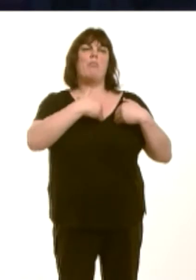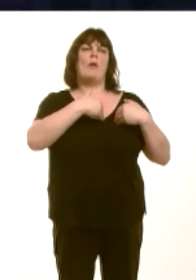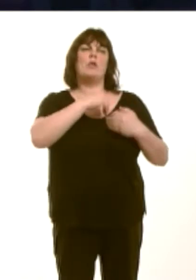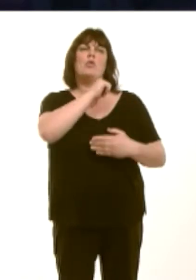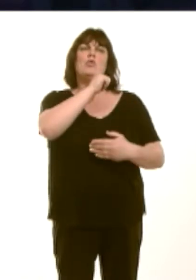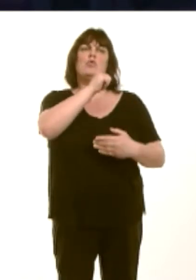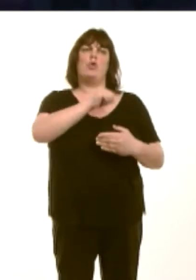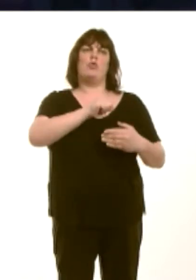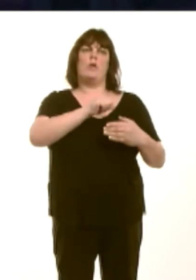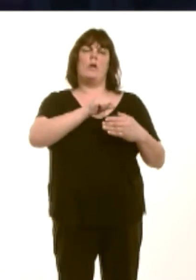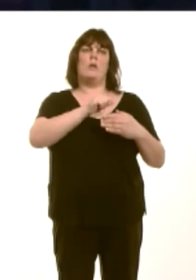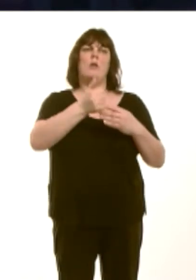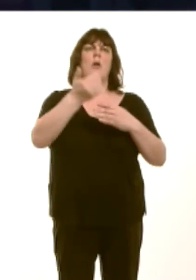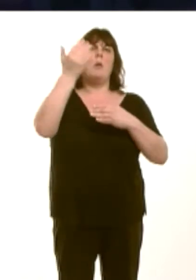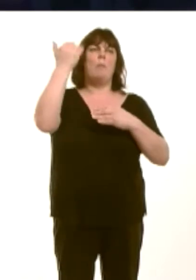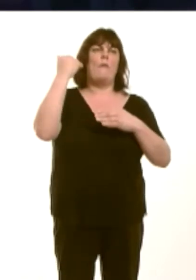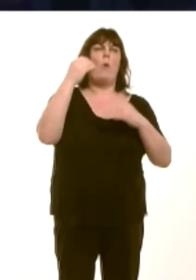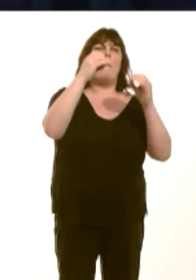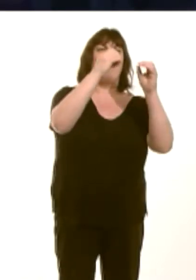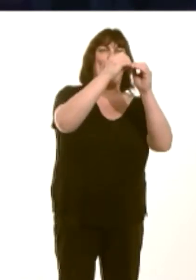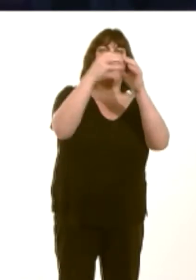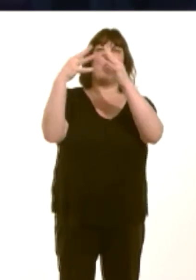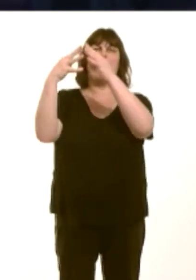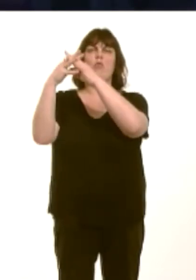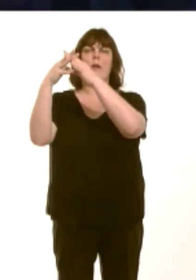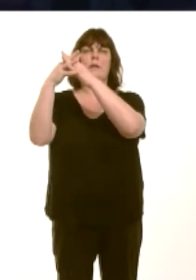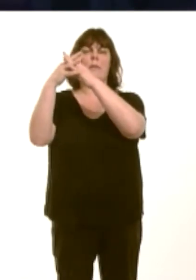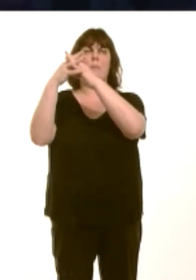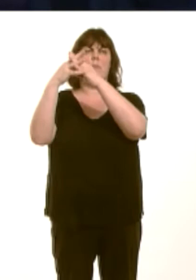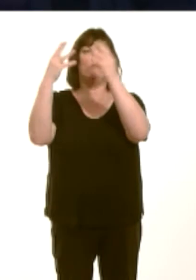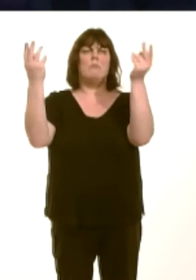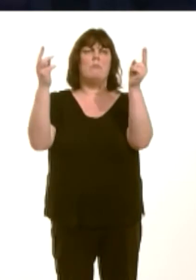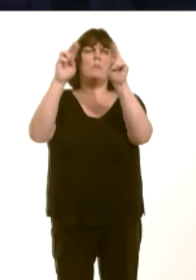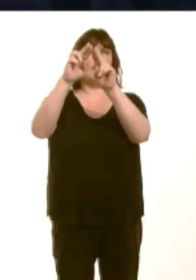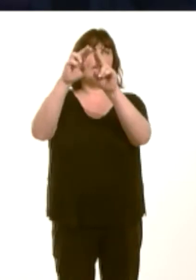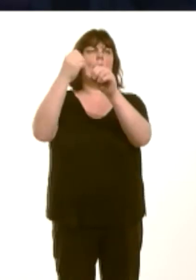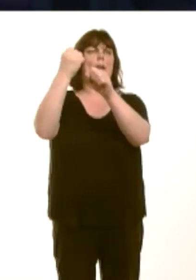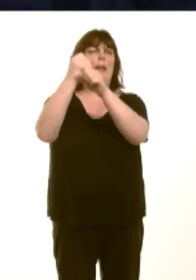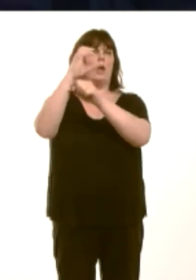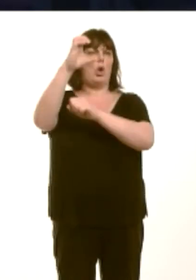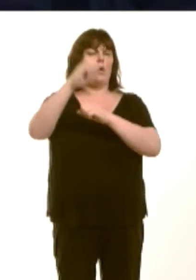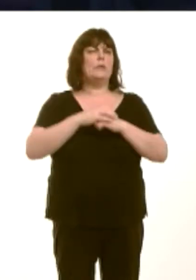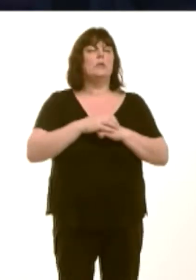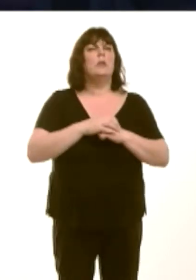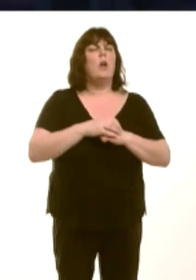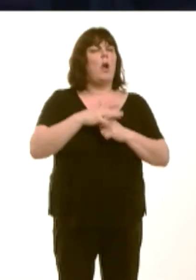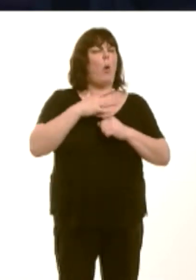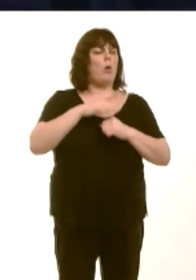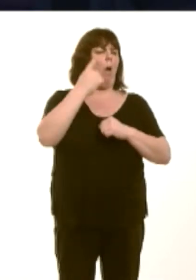from Bangor and Wrexham to Glan Clwyd. Can I ask you to consider that as part of the process of reviewing this decision?